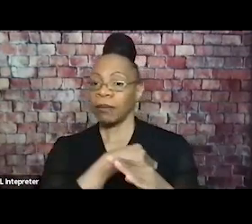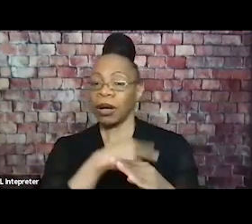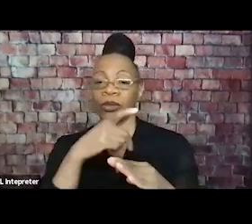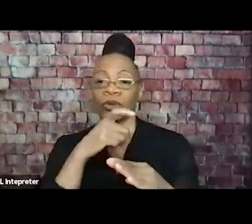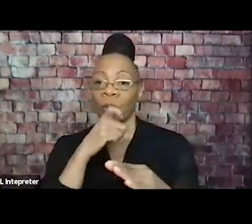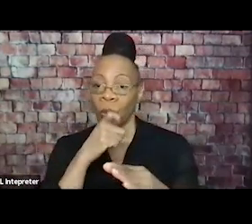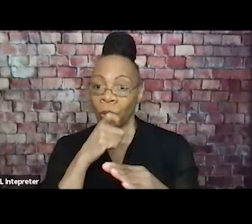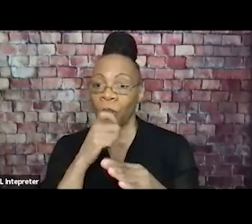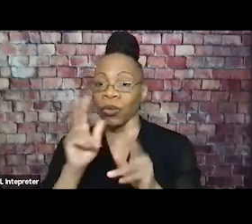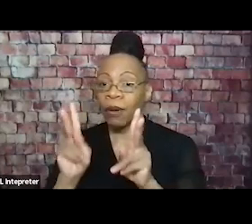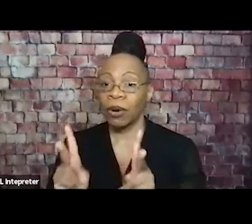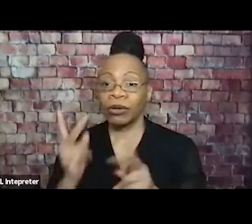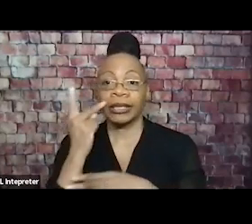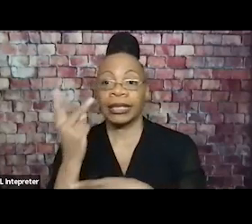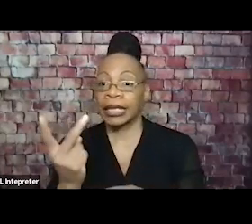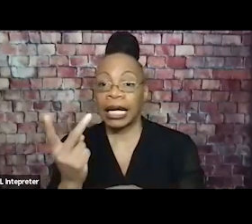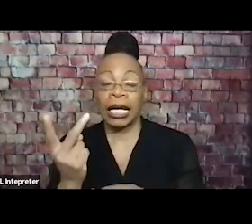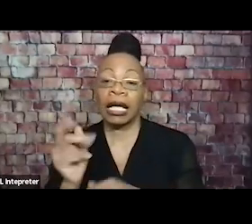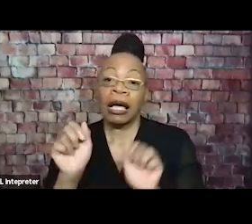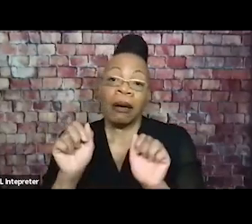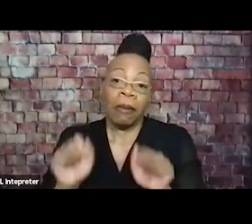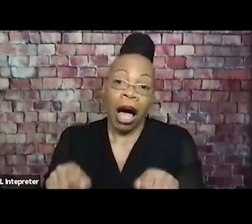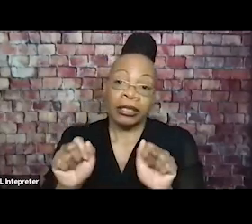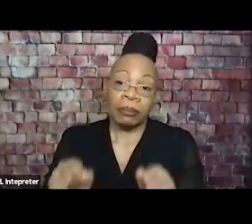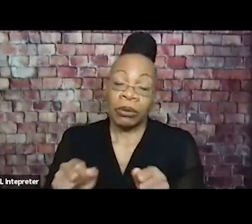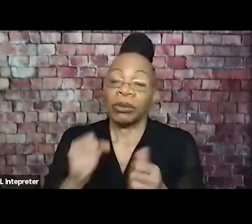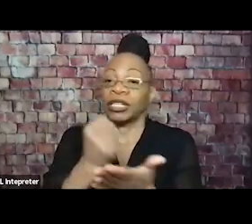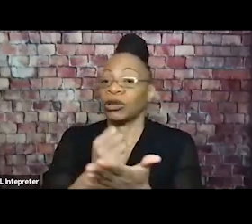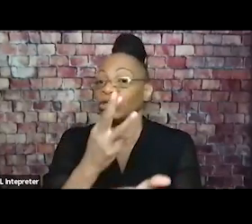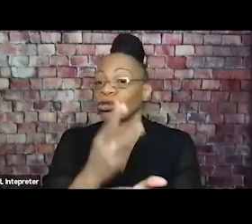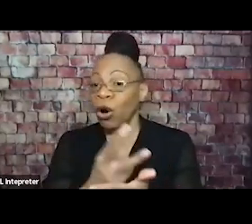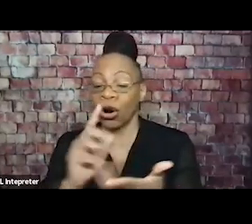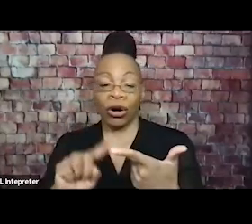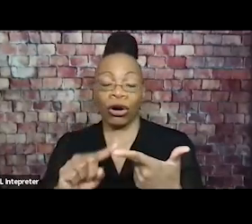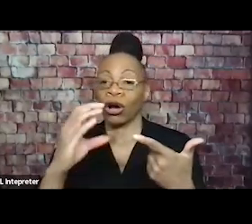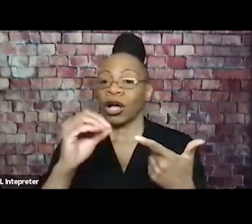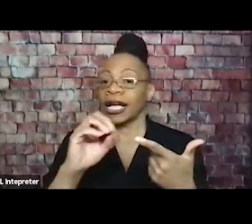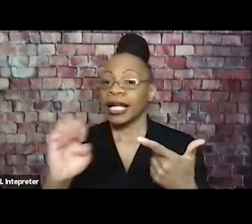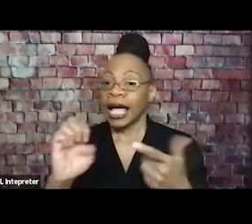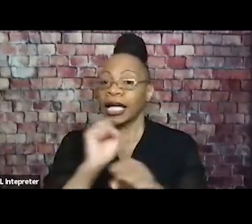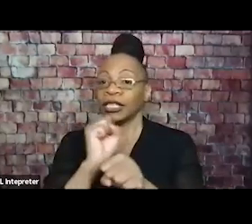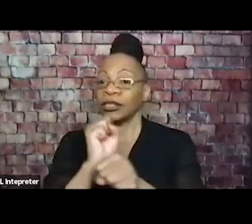whether it be their social workers or case workers there we would talk to. Oftentimes in that situation,